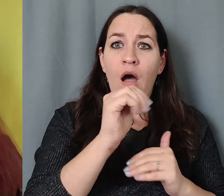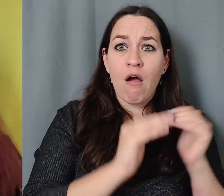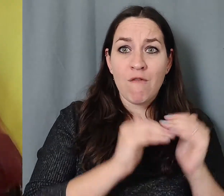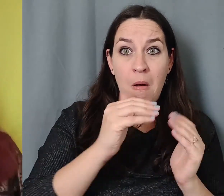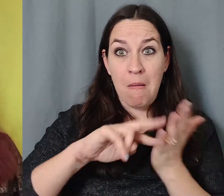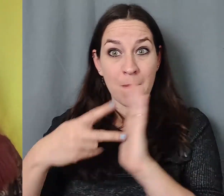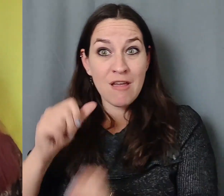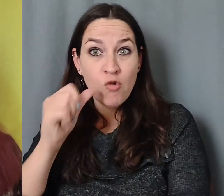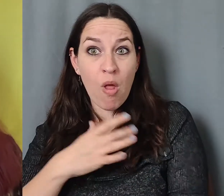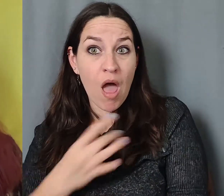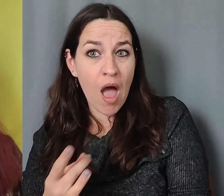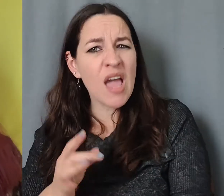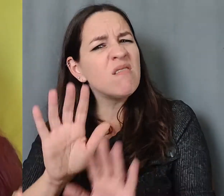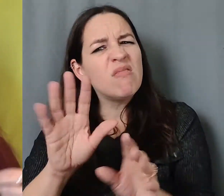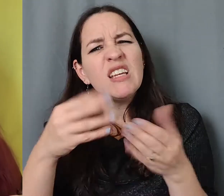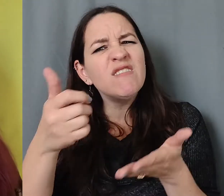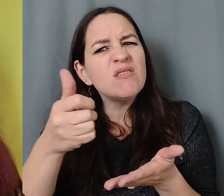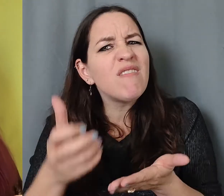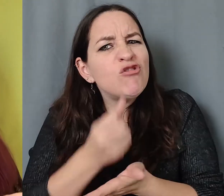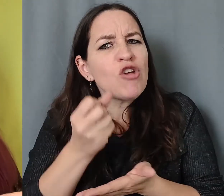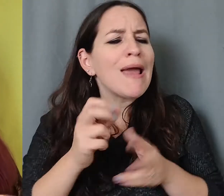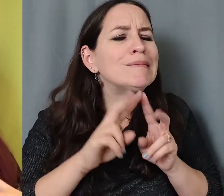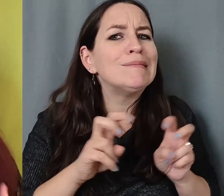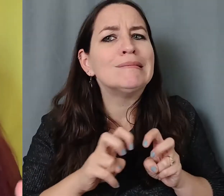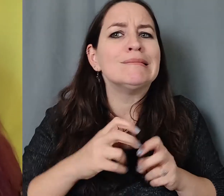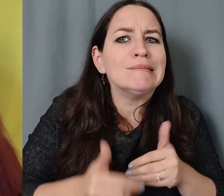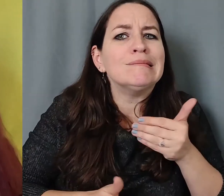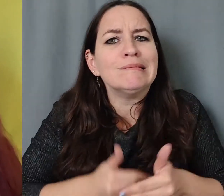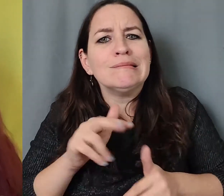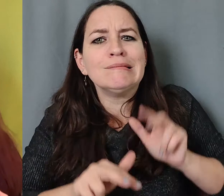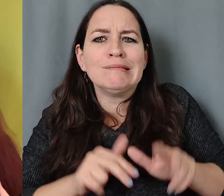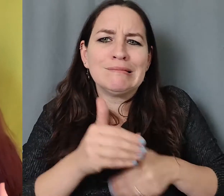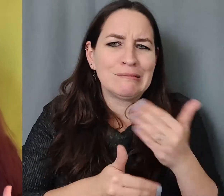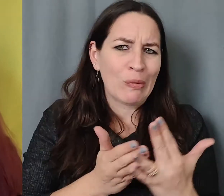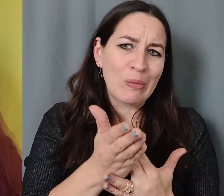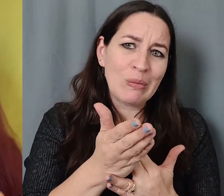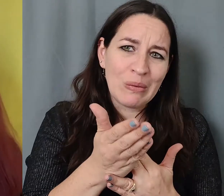You think, "oh, I don't like that. I'm not into that" without really giving ourselves a chance to like dig into it and really experience that getting past